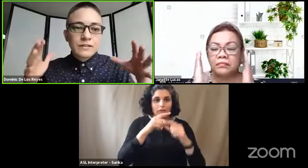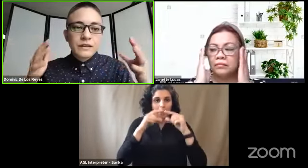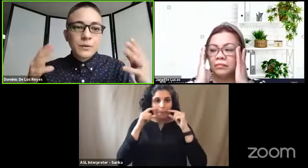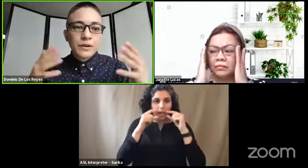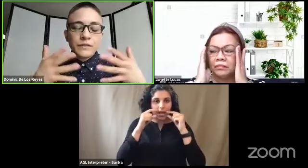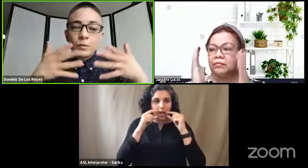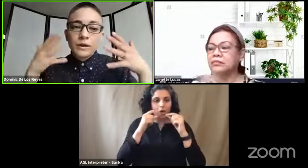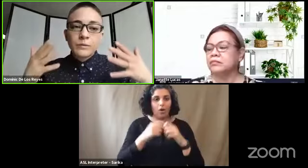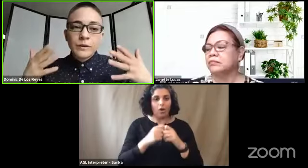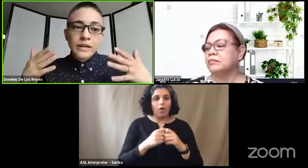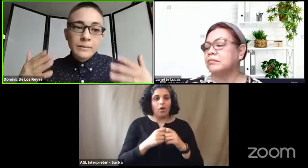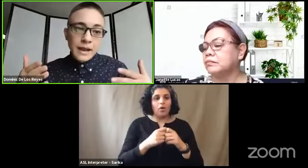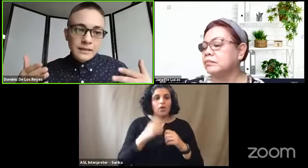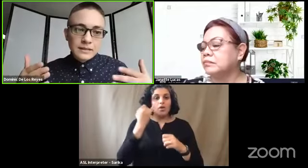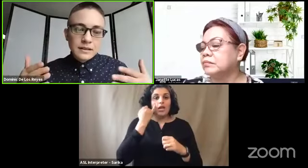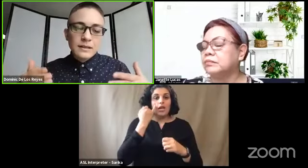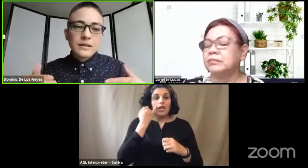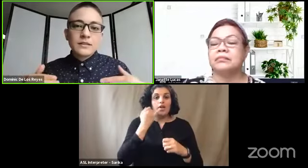they would if you weren’t wearing a mask.